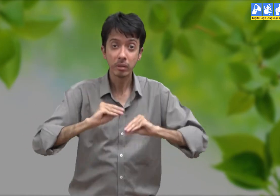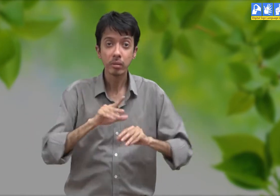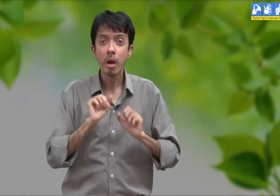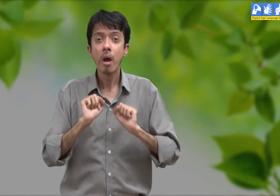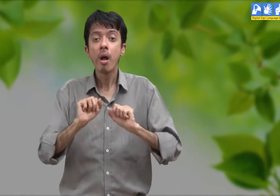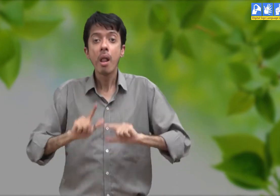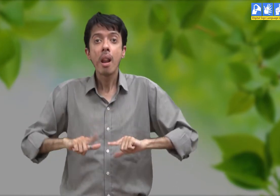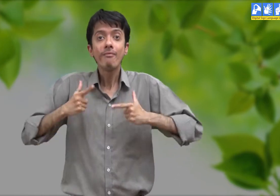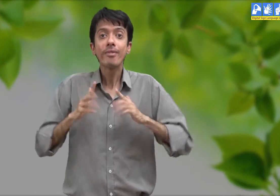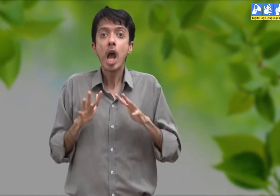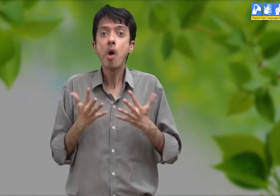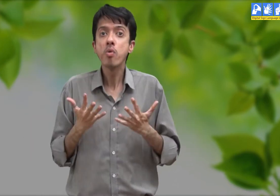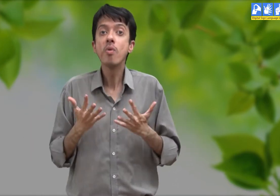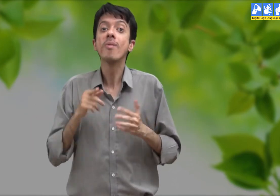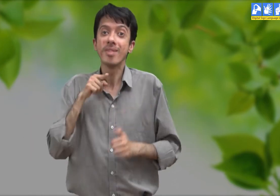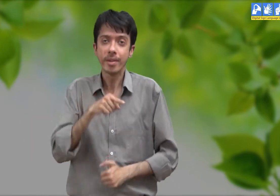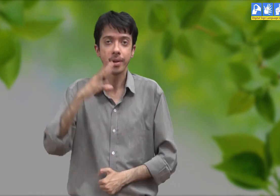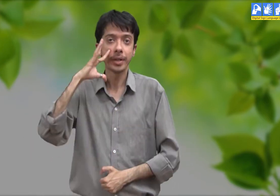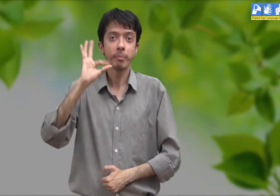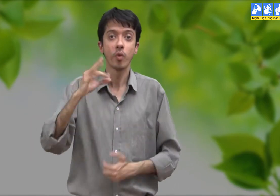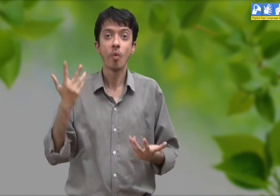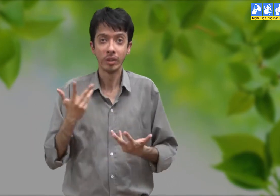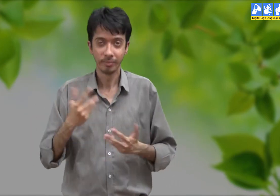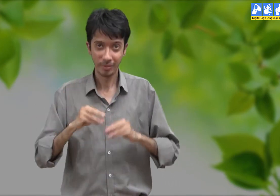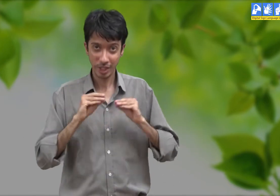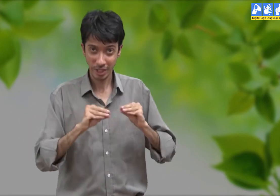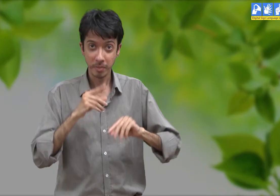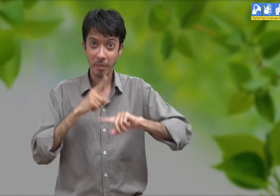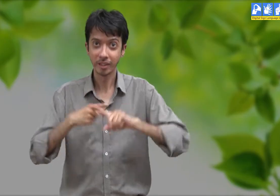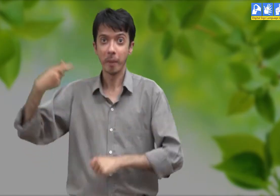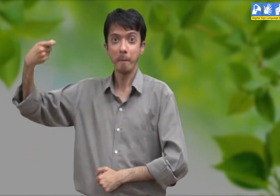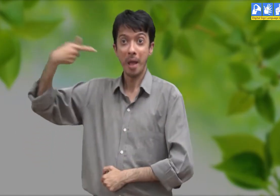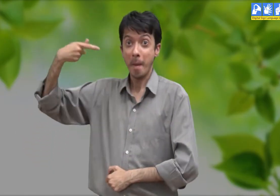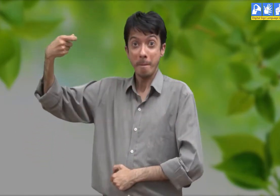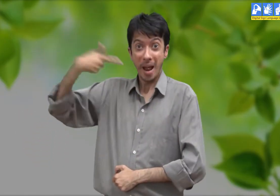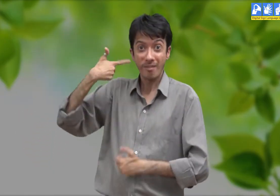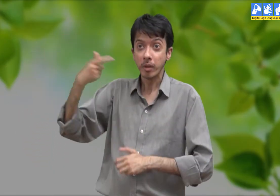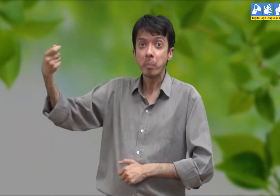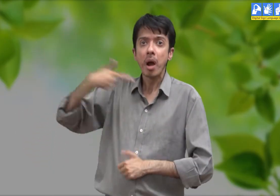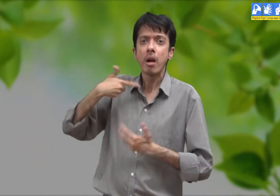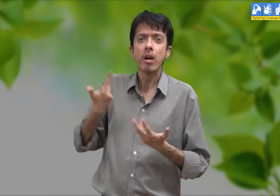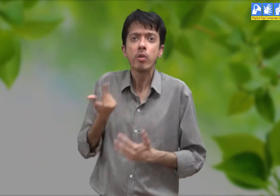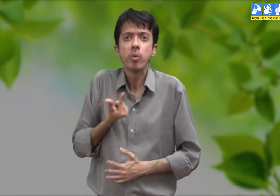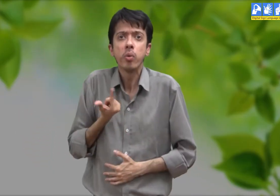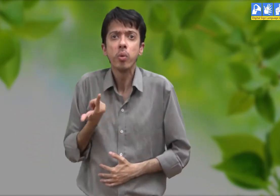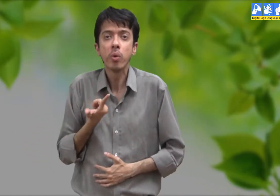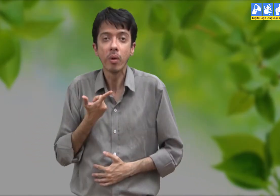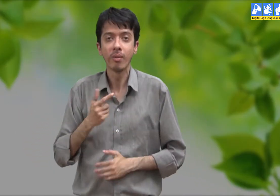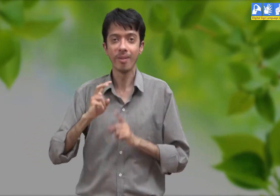which is used for their livelihood to meet their's and their family's basic needs.